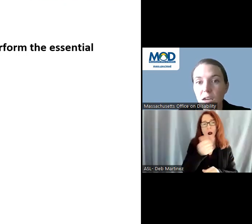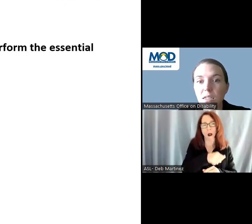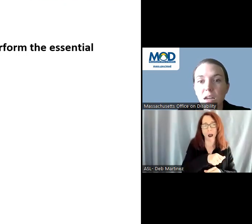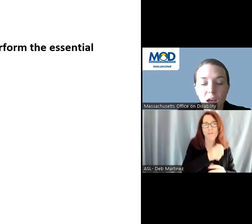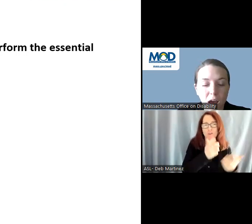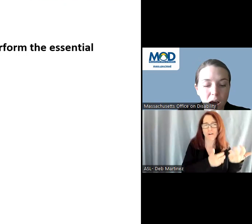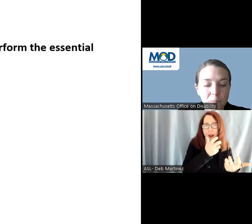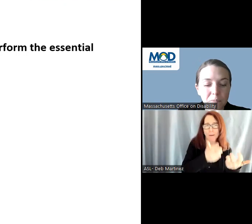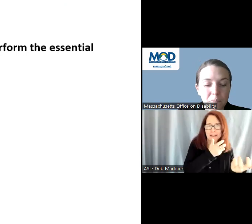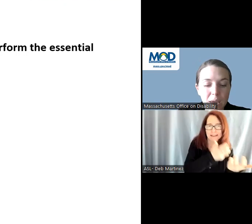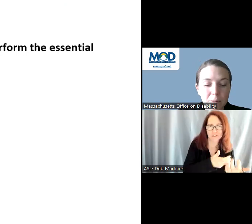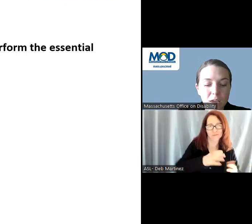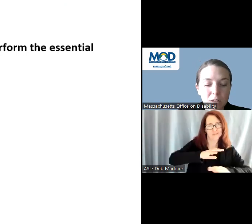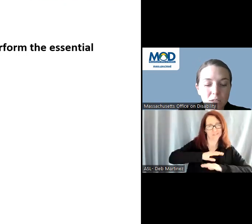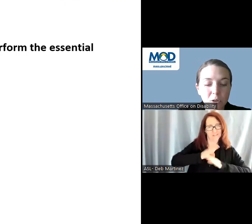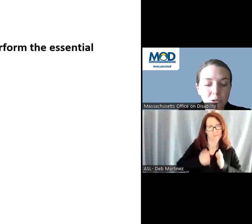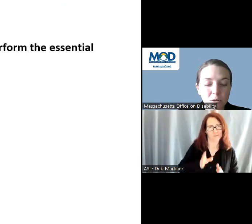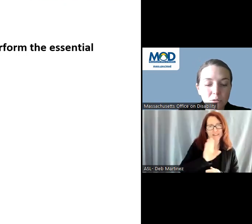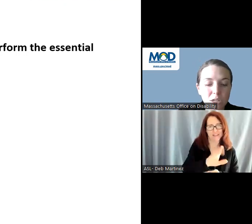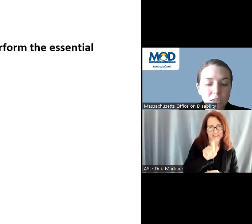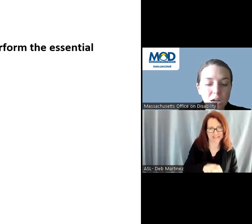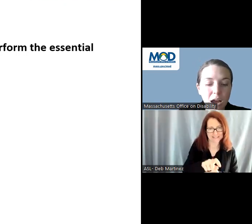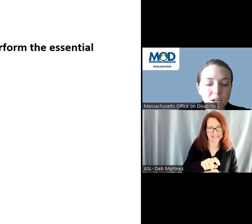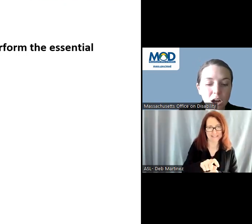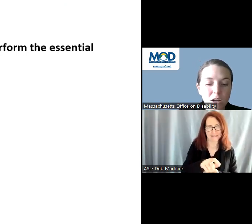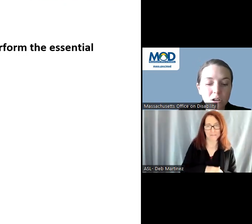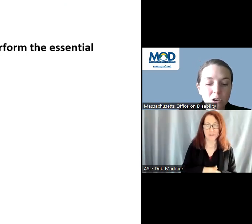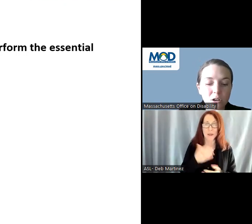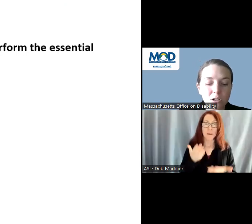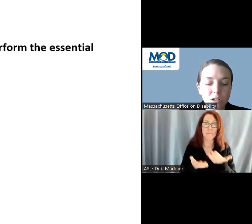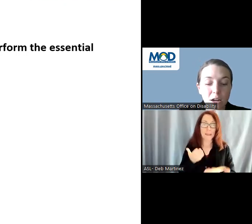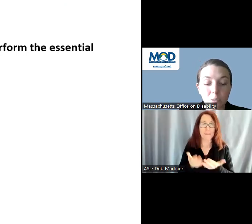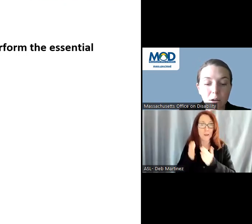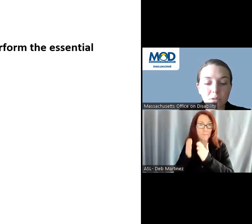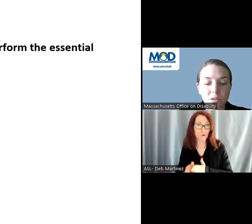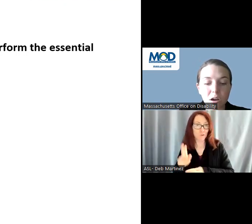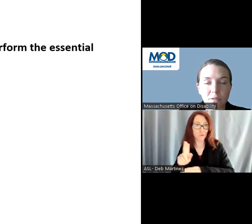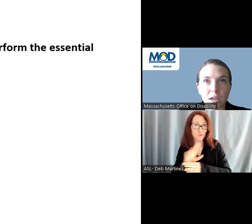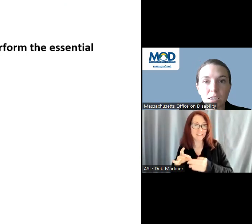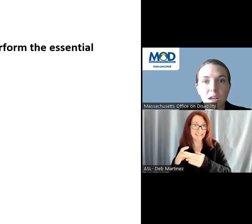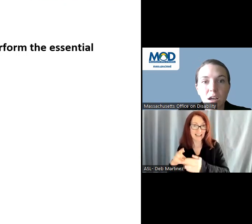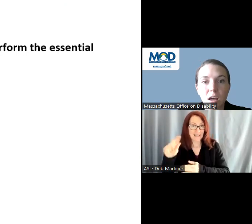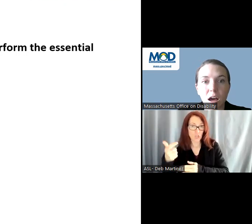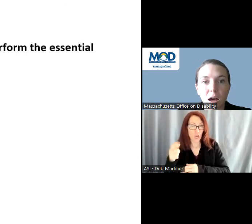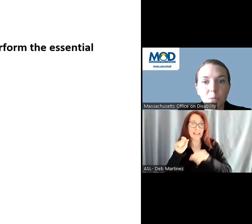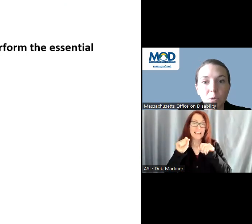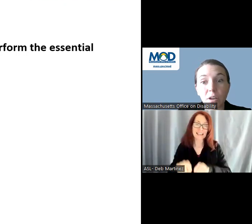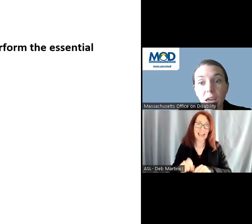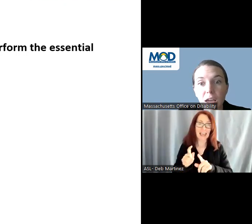might meet the person's needs in the office maybe someone who uses a guide dog could get around within the office with a canE